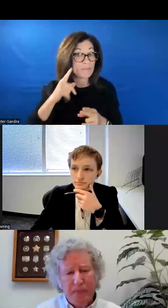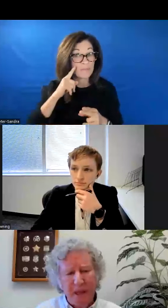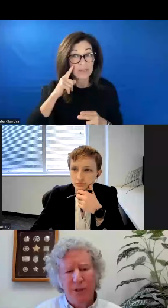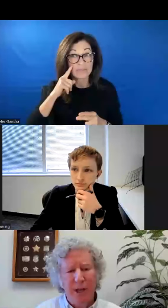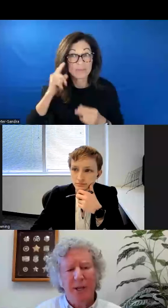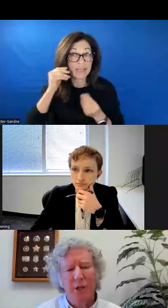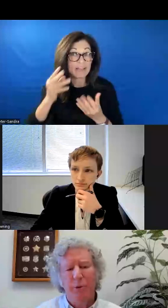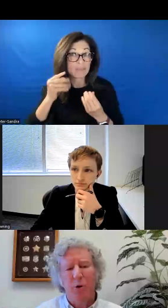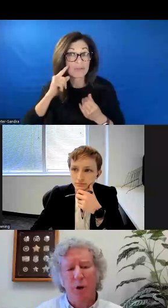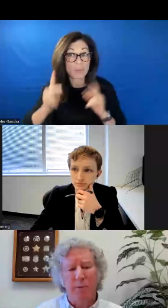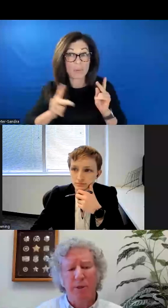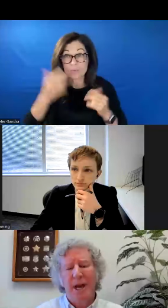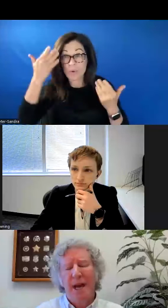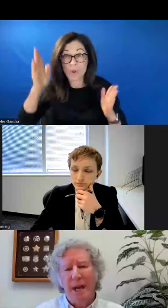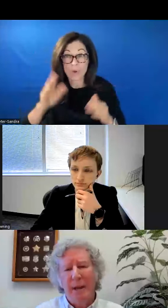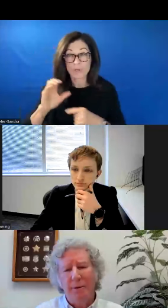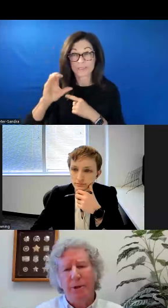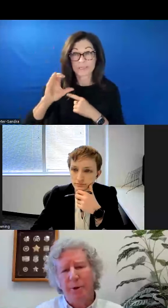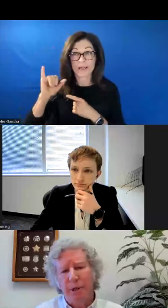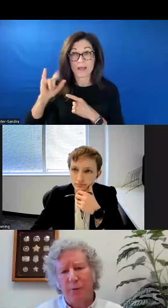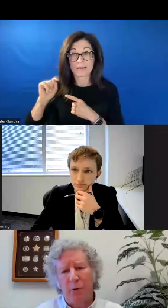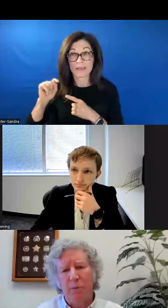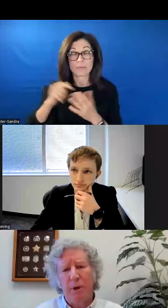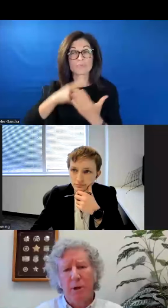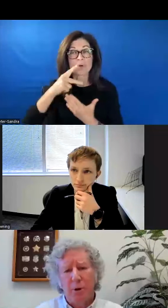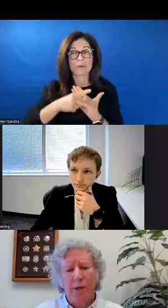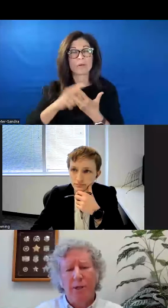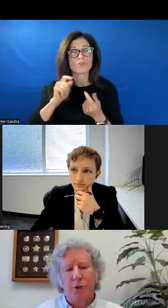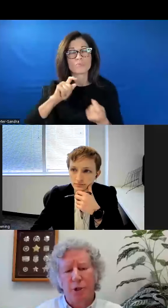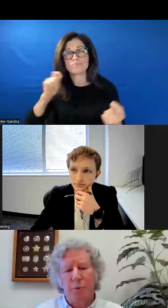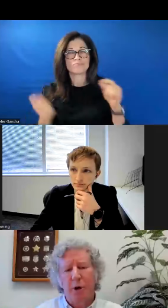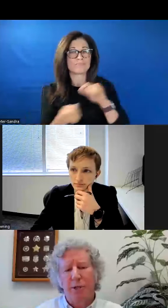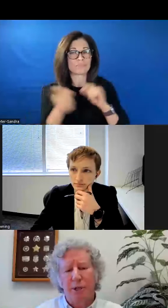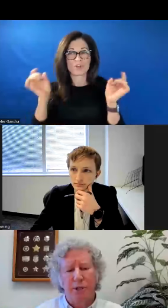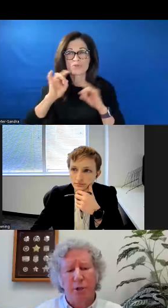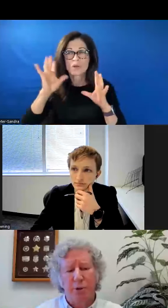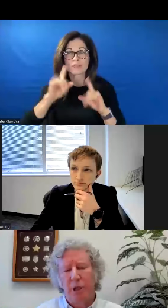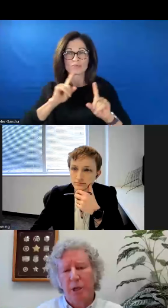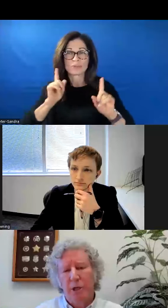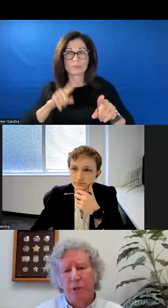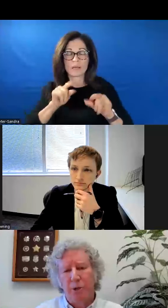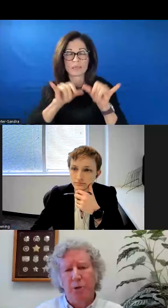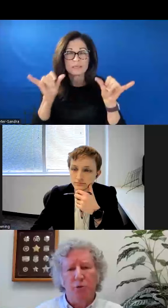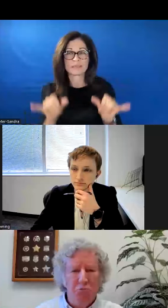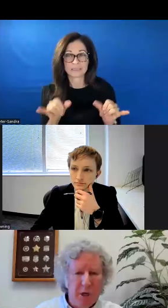CIT PROGRAMS AIM TO TRANSFORM CRISIS RESPONSE SYSTEMS TO